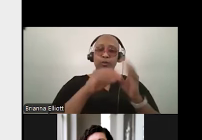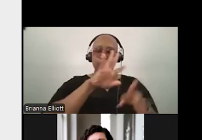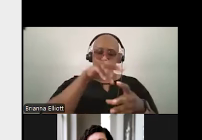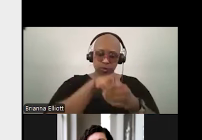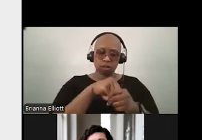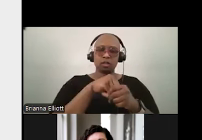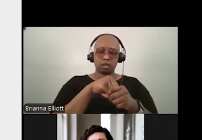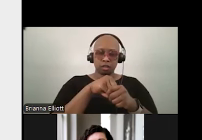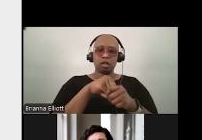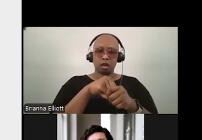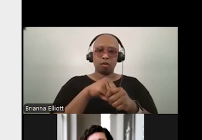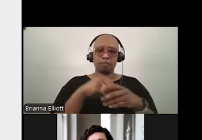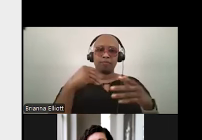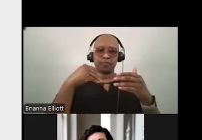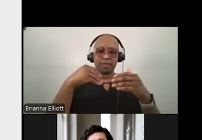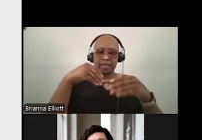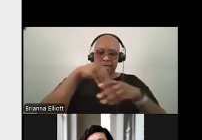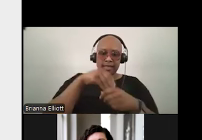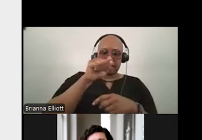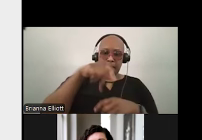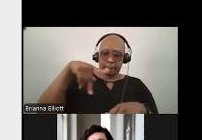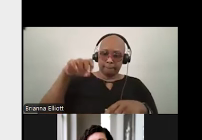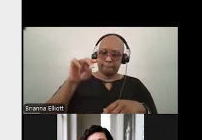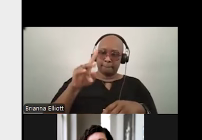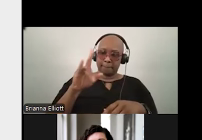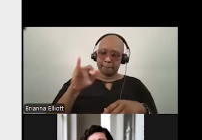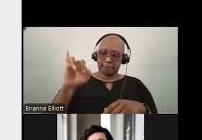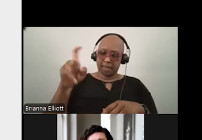accessible appendex because that's going to be really complicated. So where is our bar chart